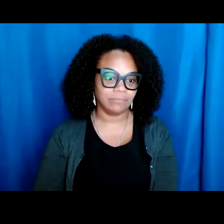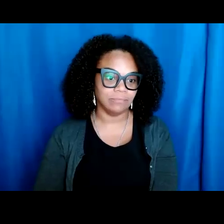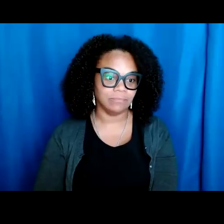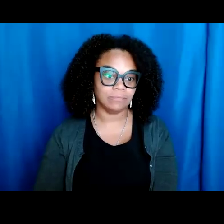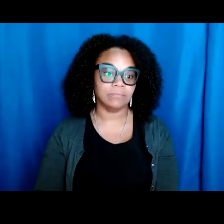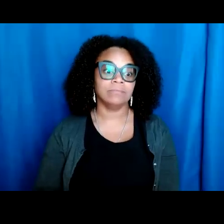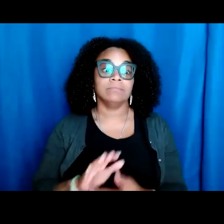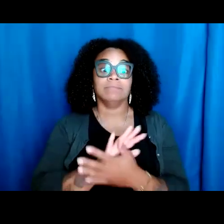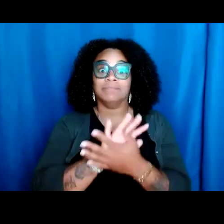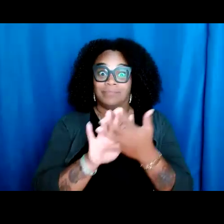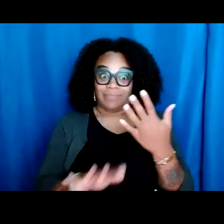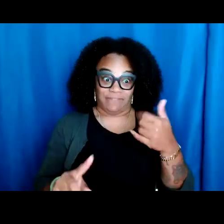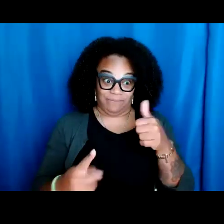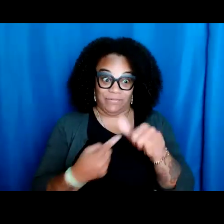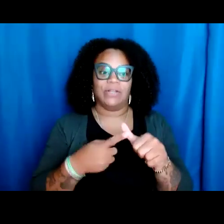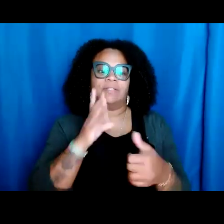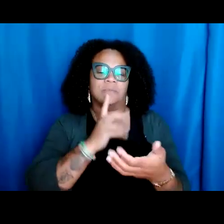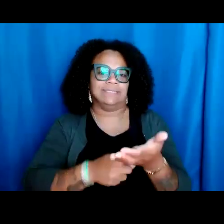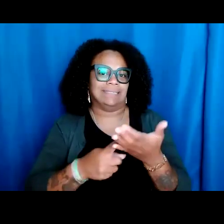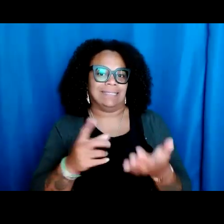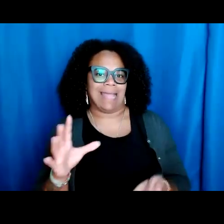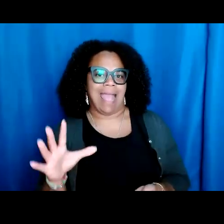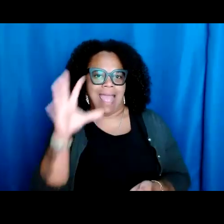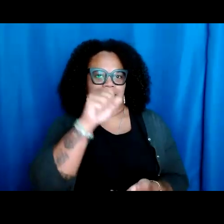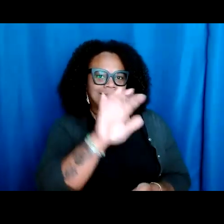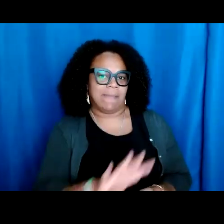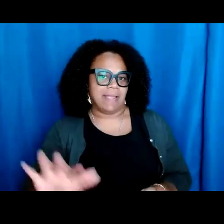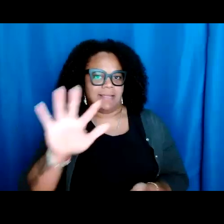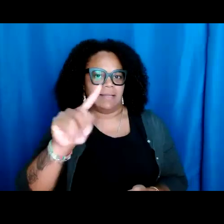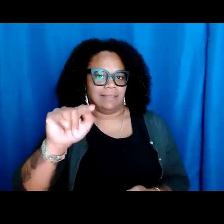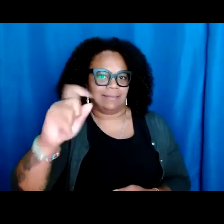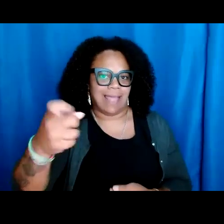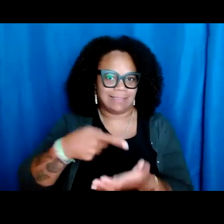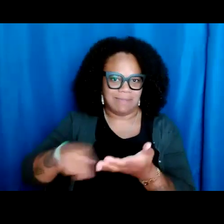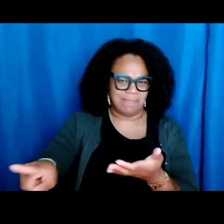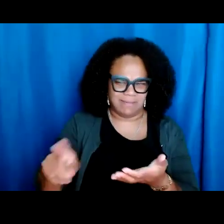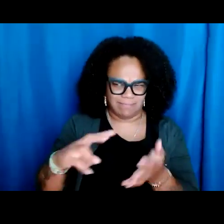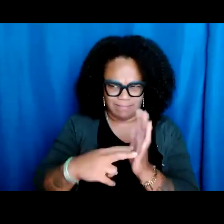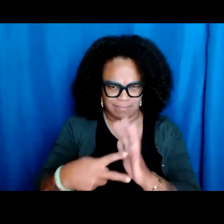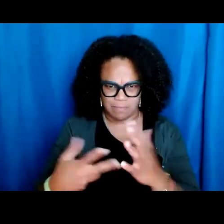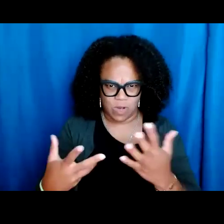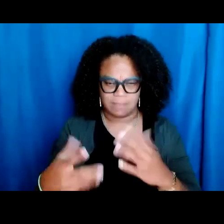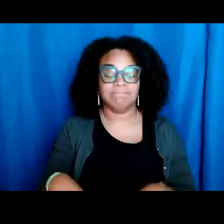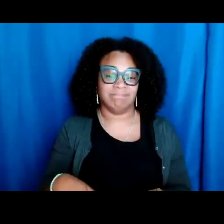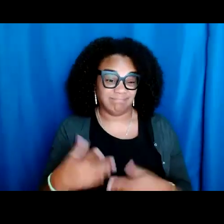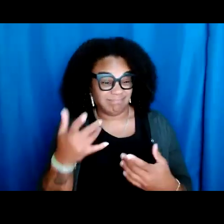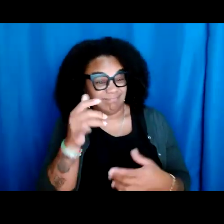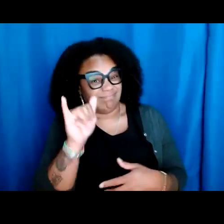First, let's talk about Estimated Tax Payments and what they are. It is what they sound like.